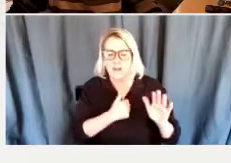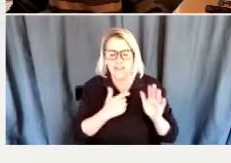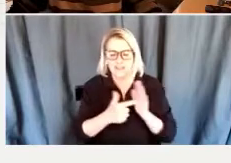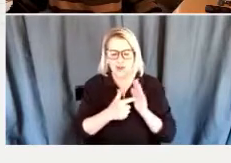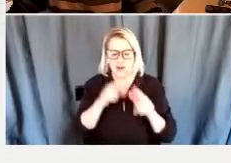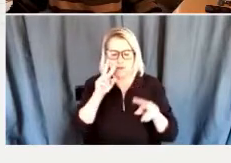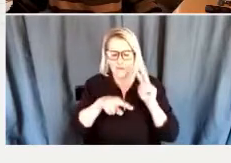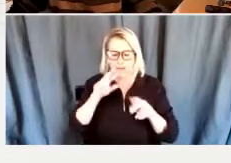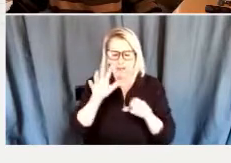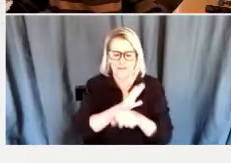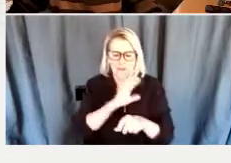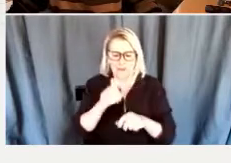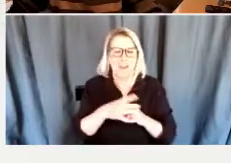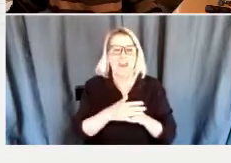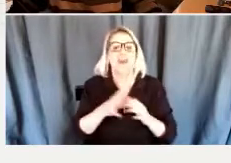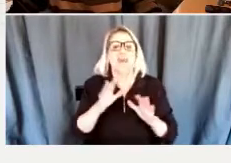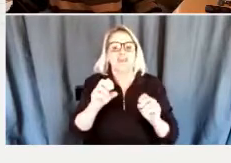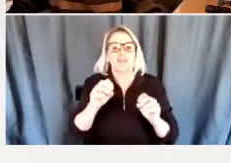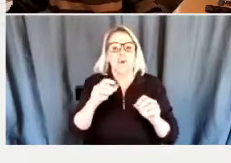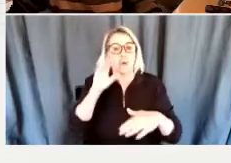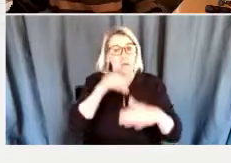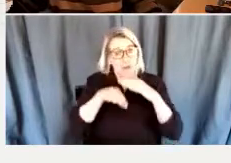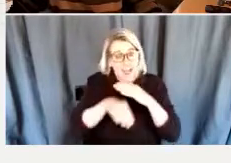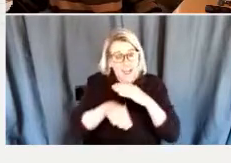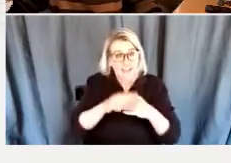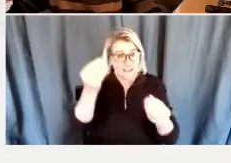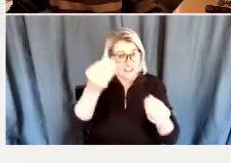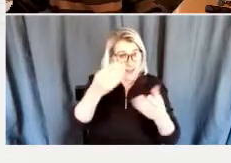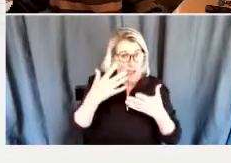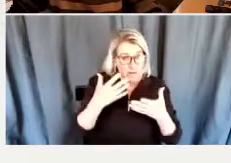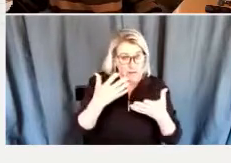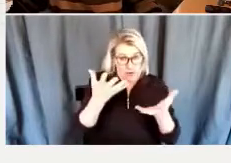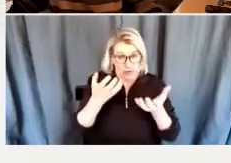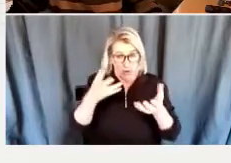someone was asking when you access the content you uploaded they wanted to know if you were